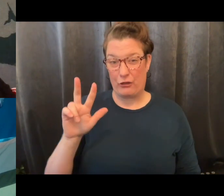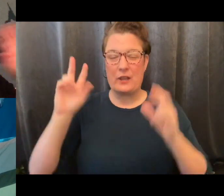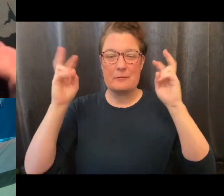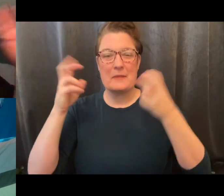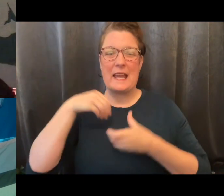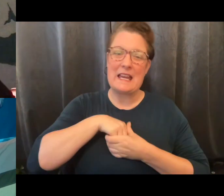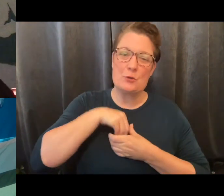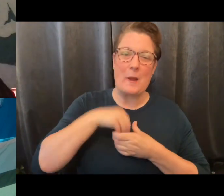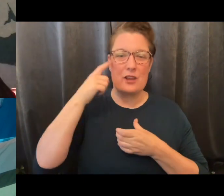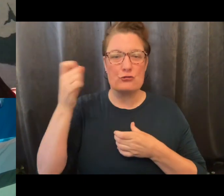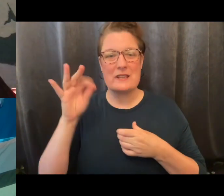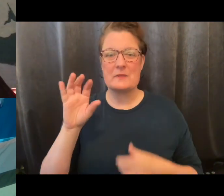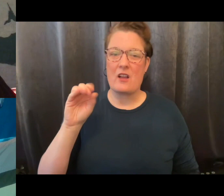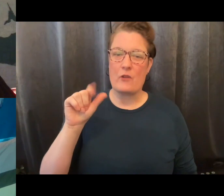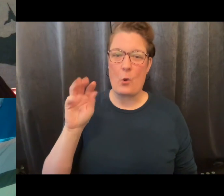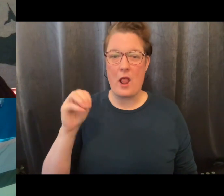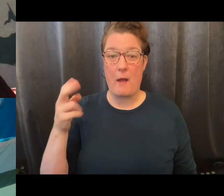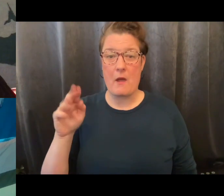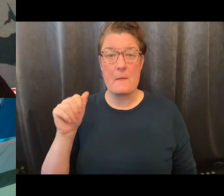You can still get that for five bucks on our website if you want.